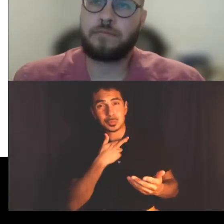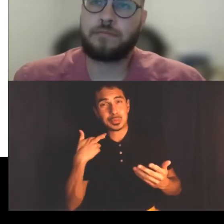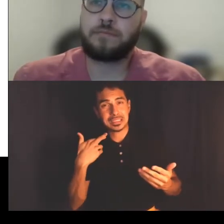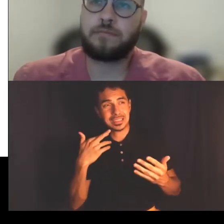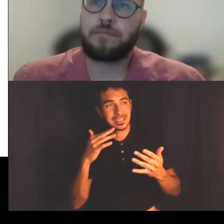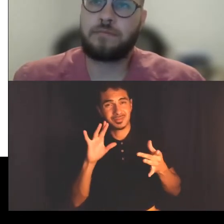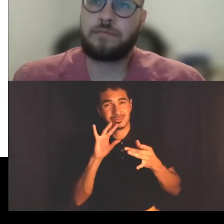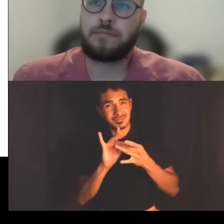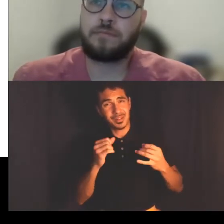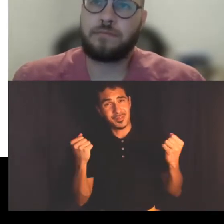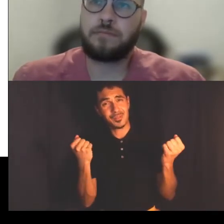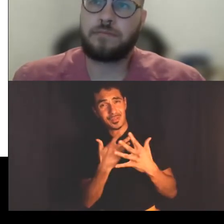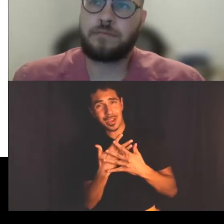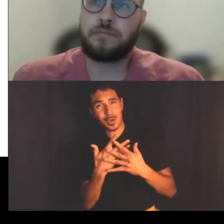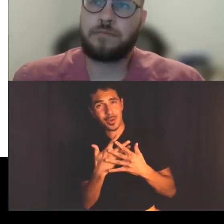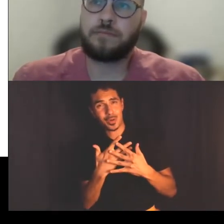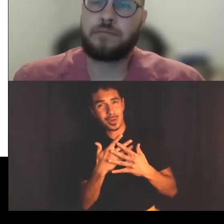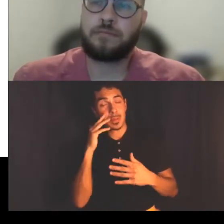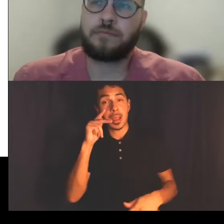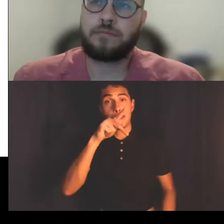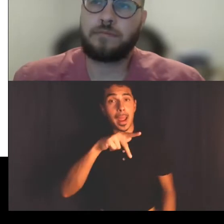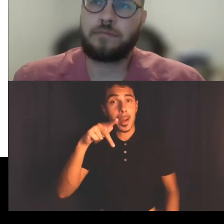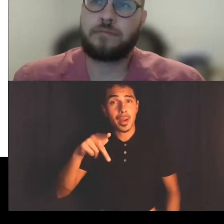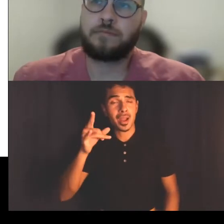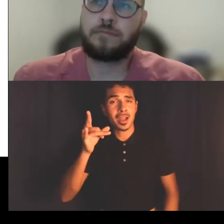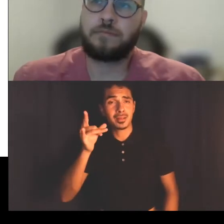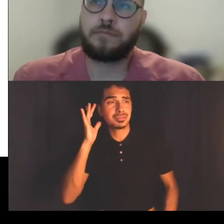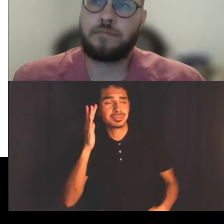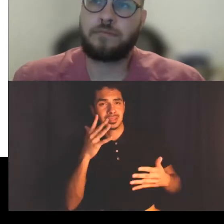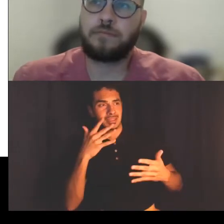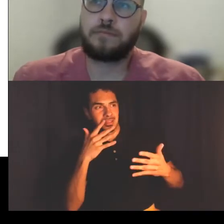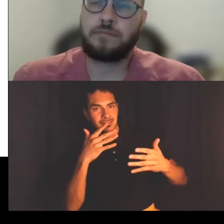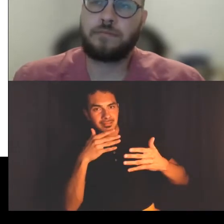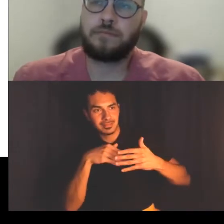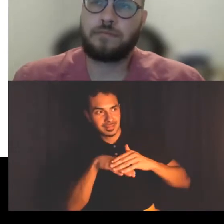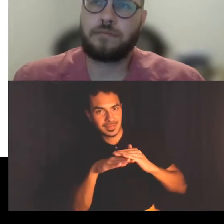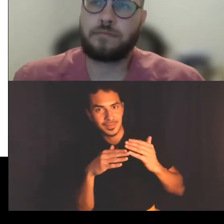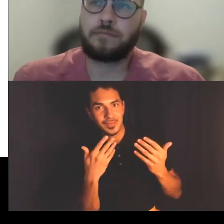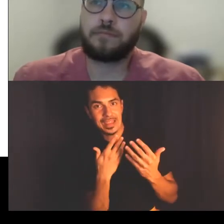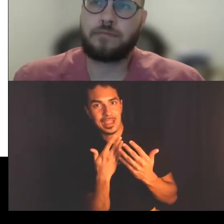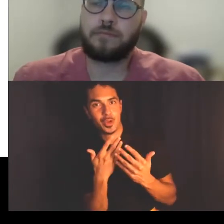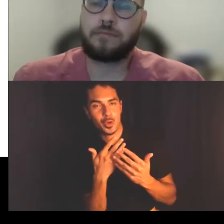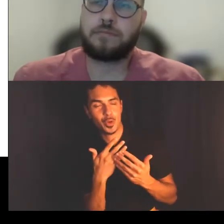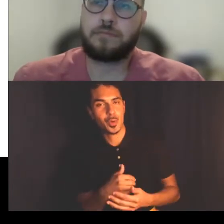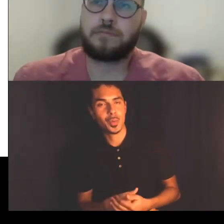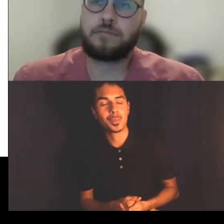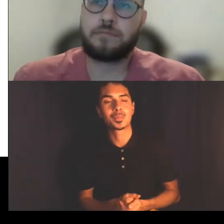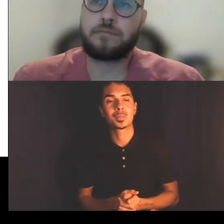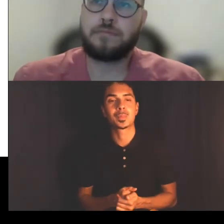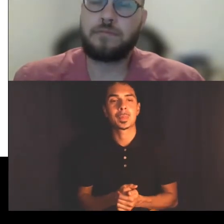about accessing care at Planned Parenthood or other places that offer reproductive healthcare